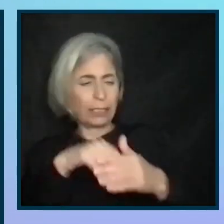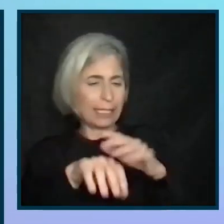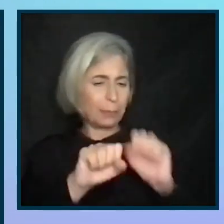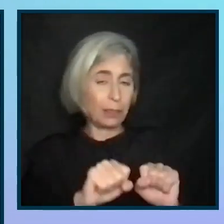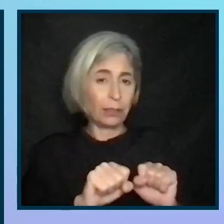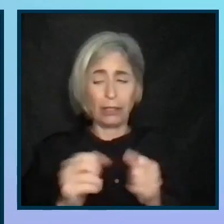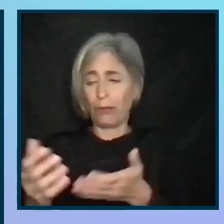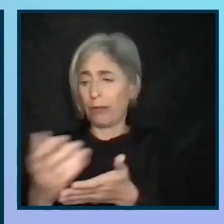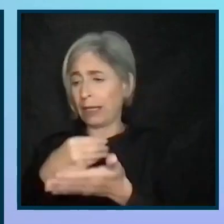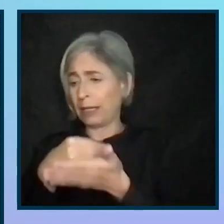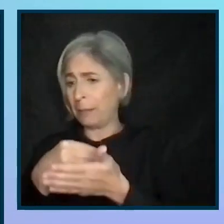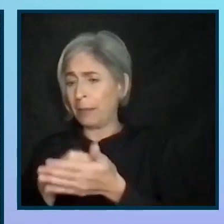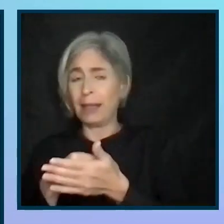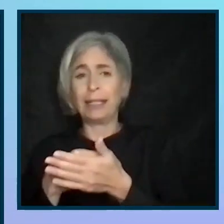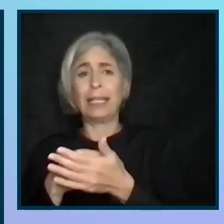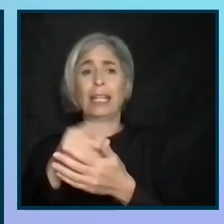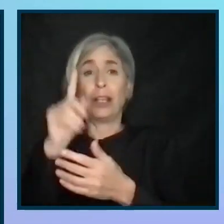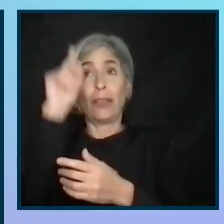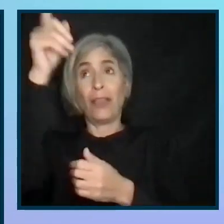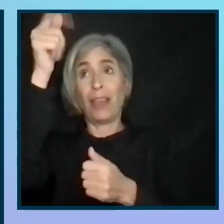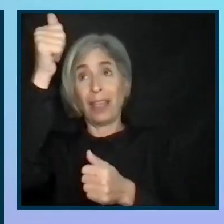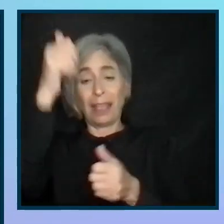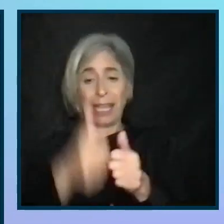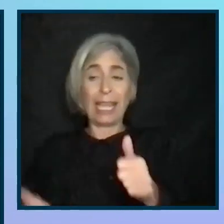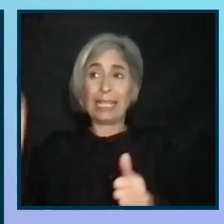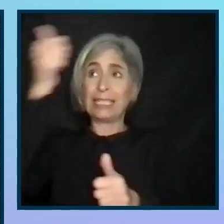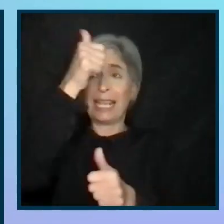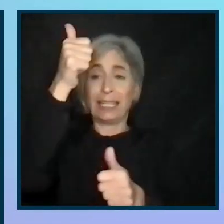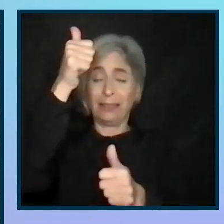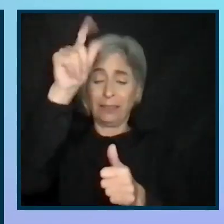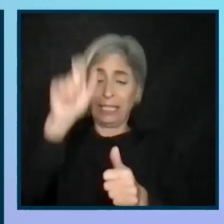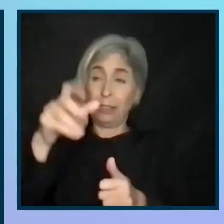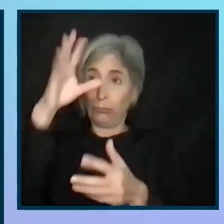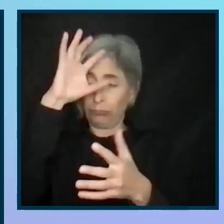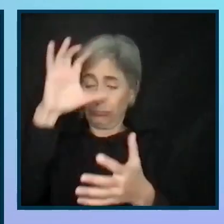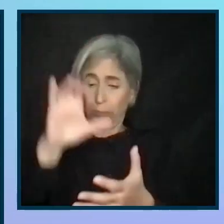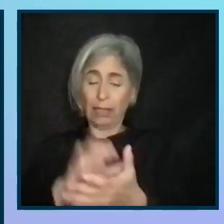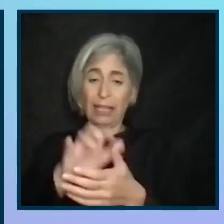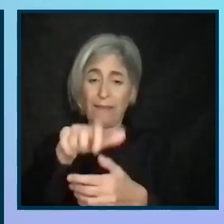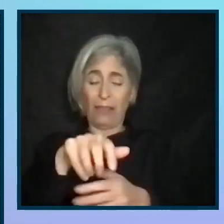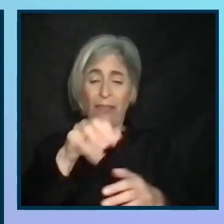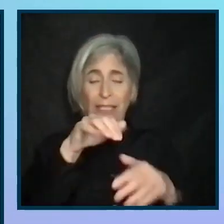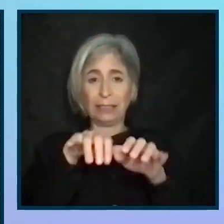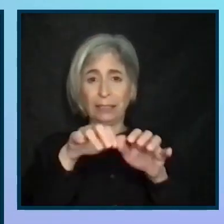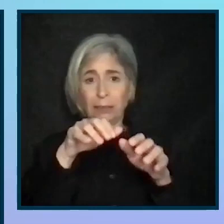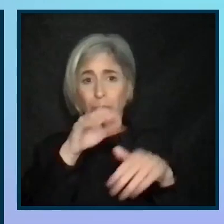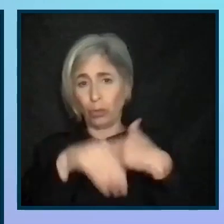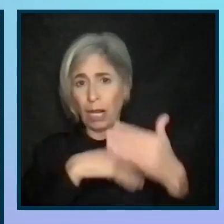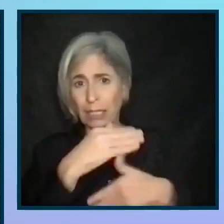you're getting your executive buy-in, start to pull in all of your training materials and your tools, and start to build out